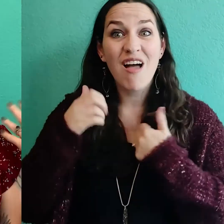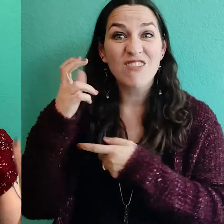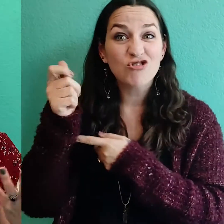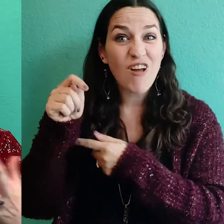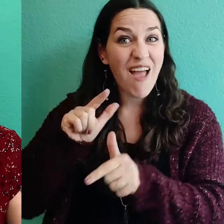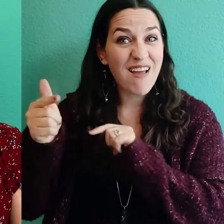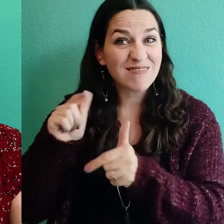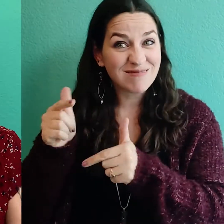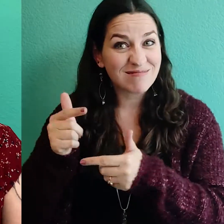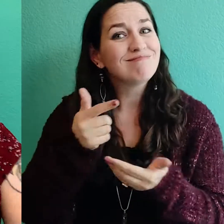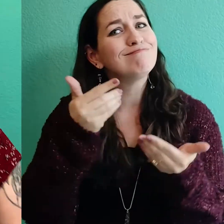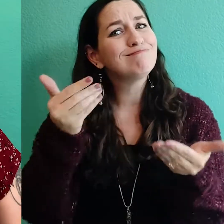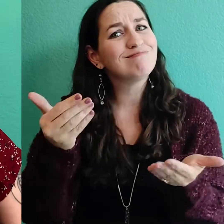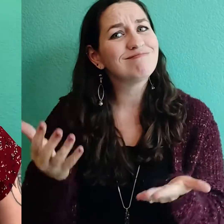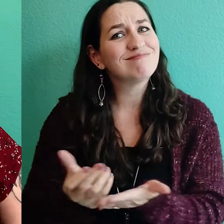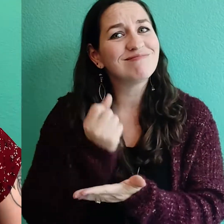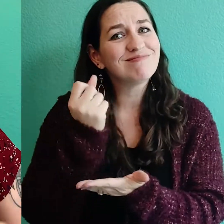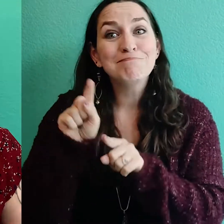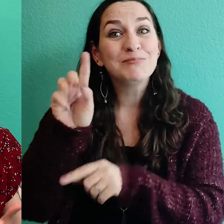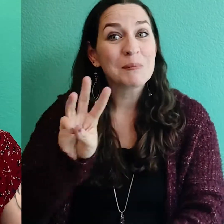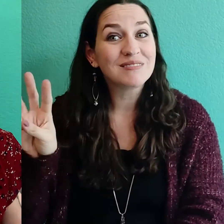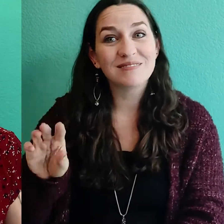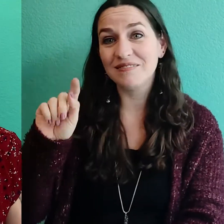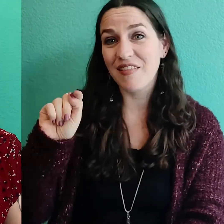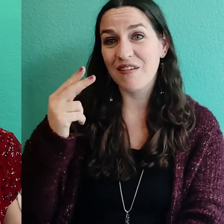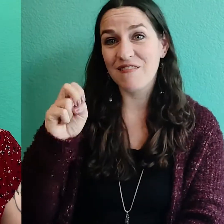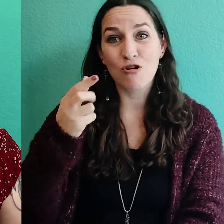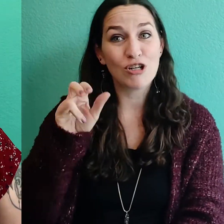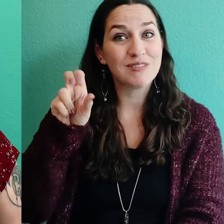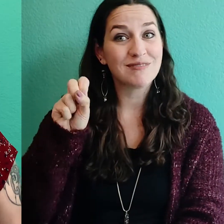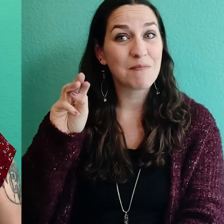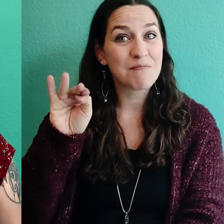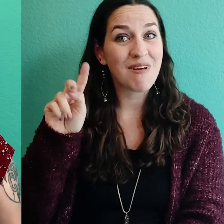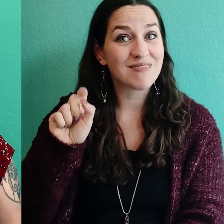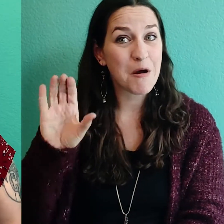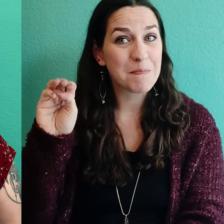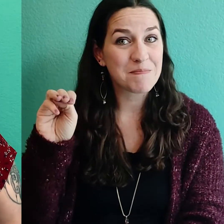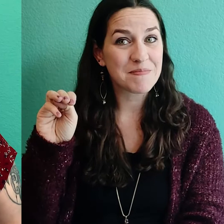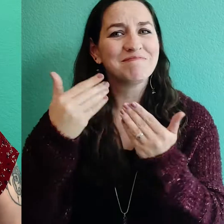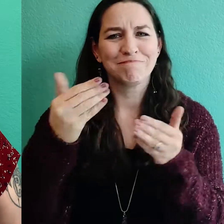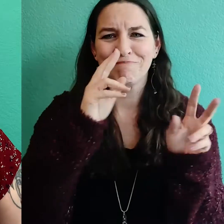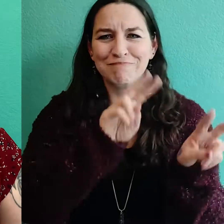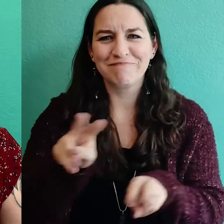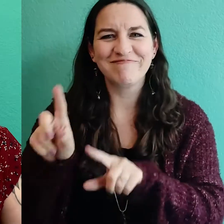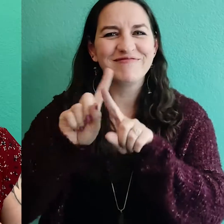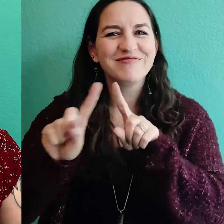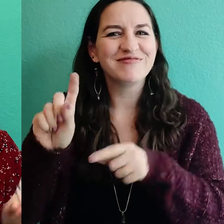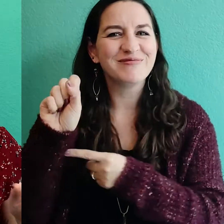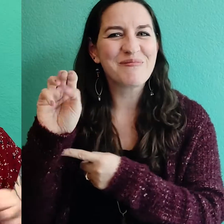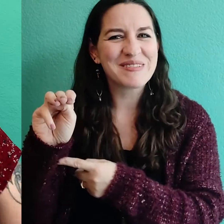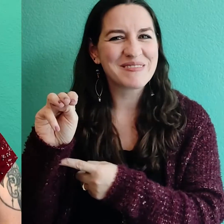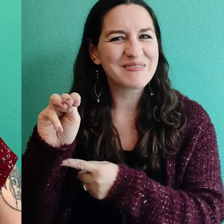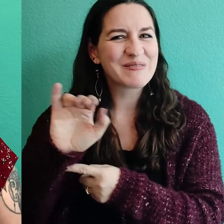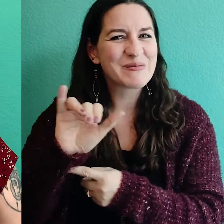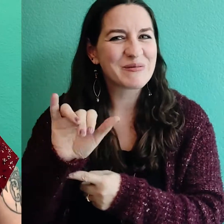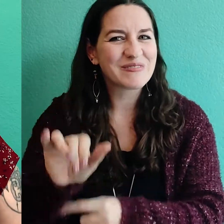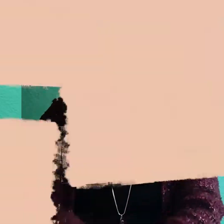live chats, all kinds of things, so check out our website at TheGraciousMind.com and find us across all social media platforms.